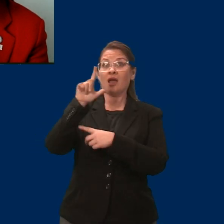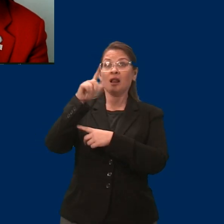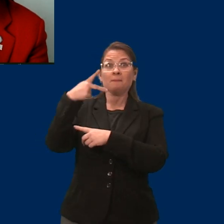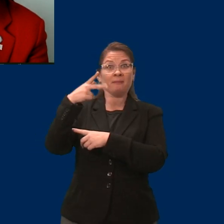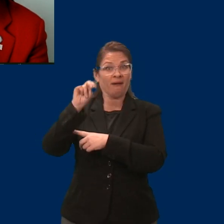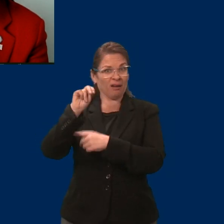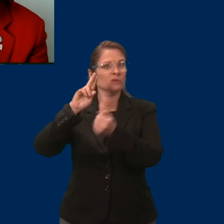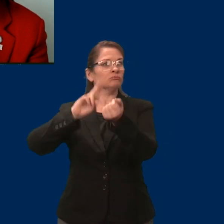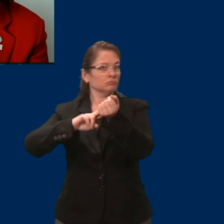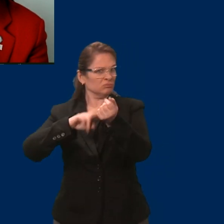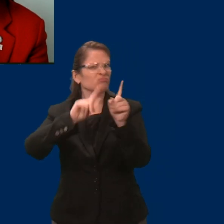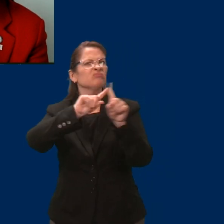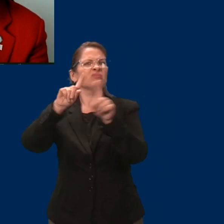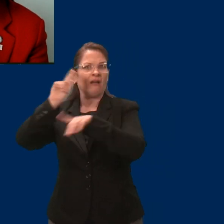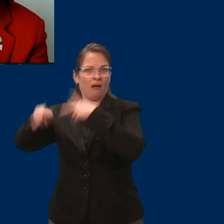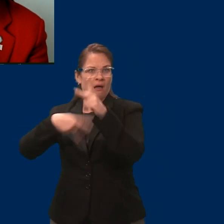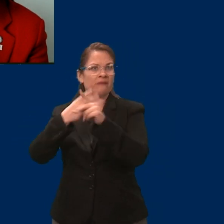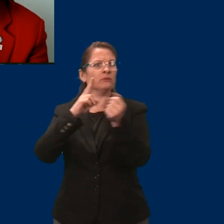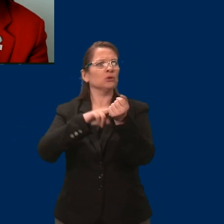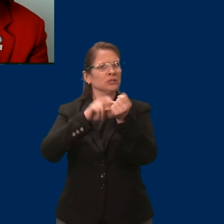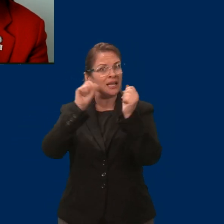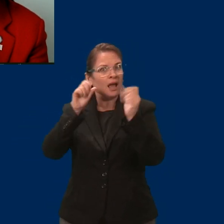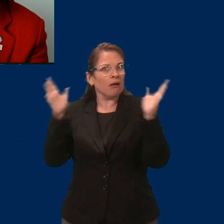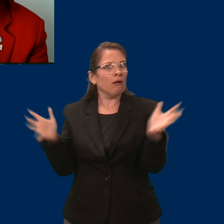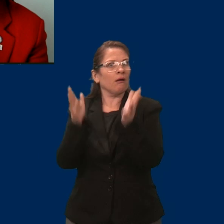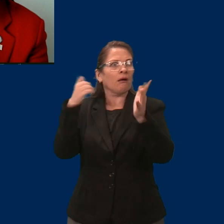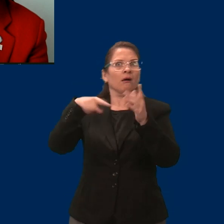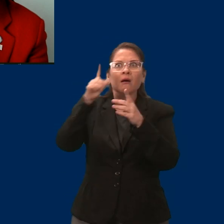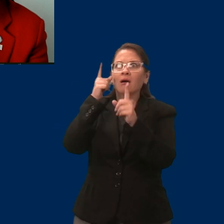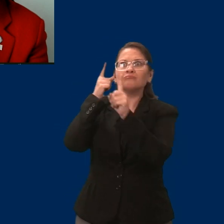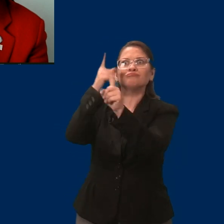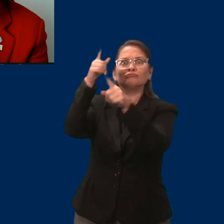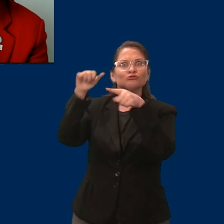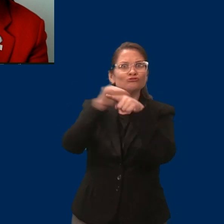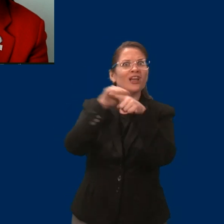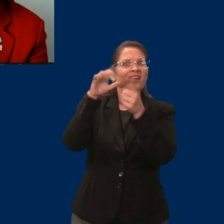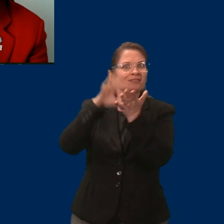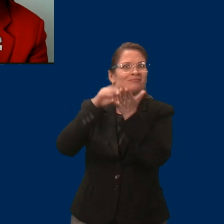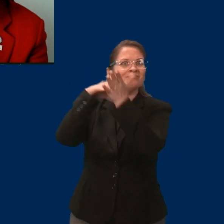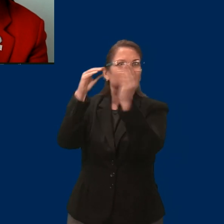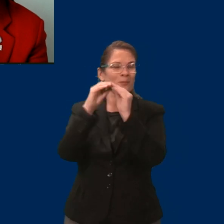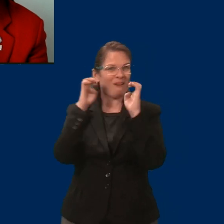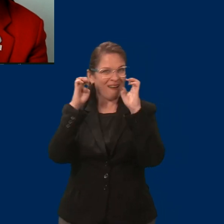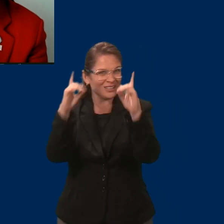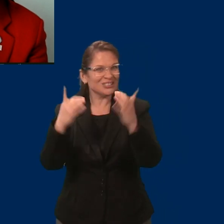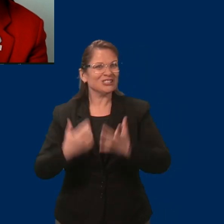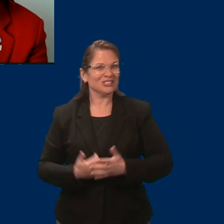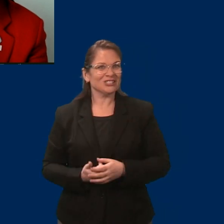more training and education. Senator Nelson, as a member of the Senate Human Services Committee already,